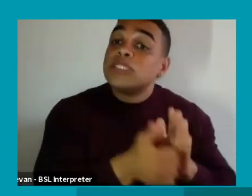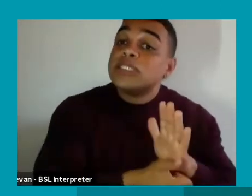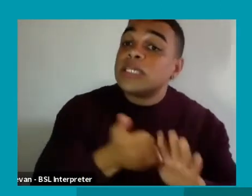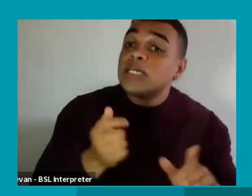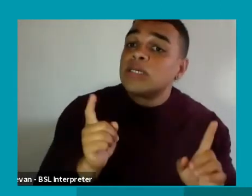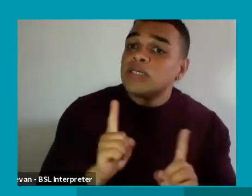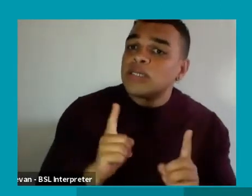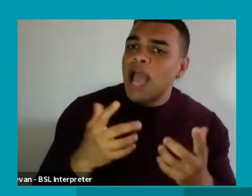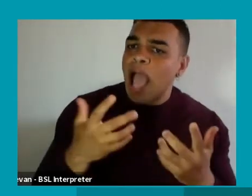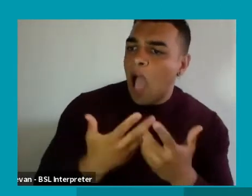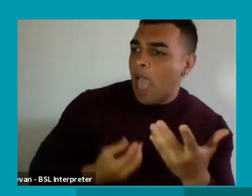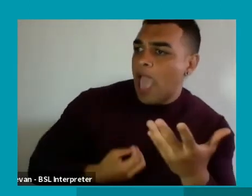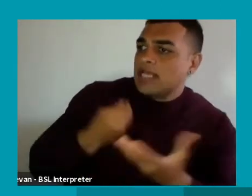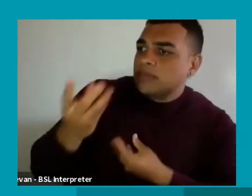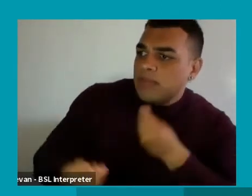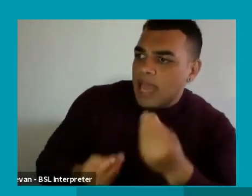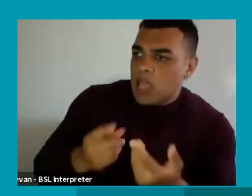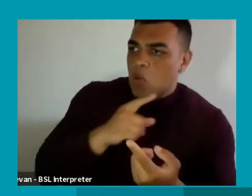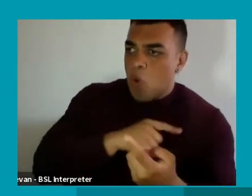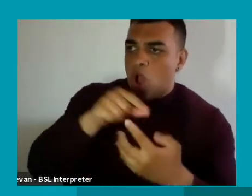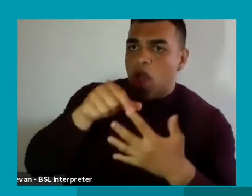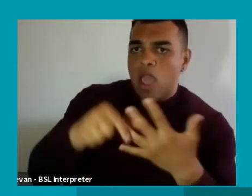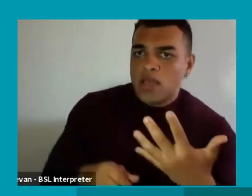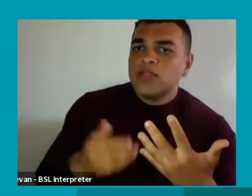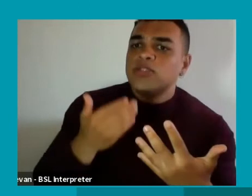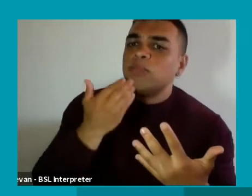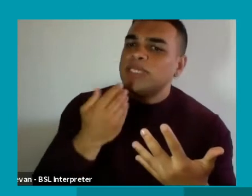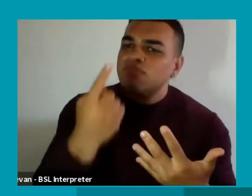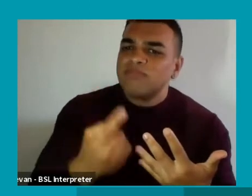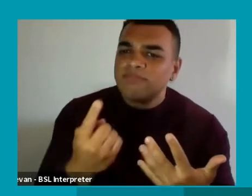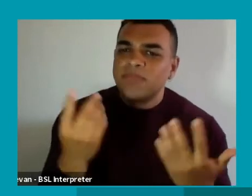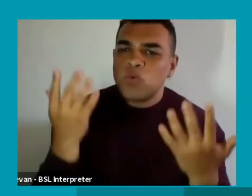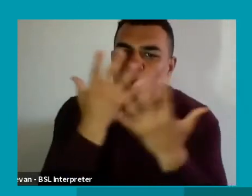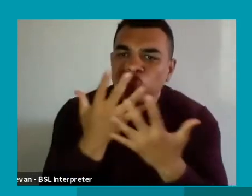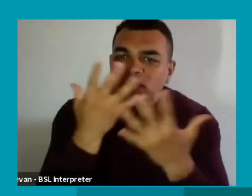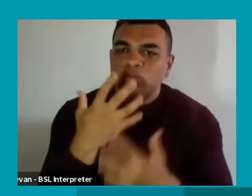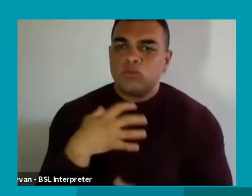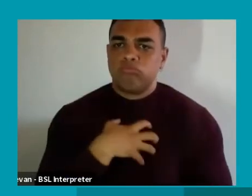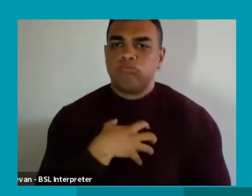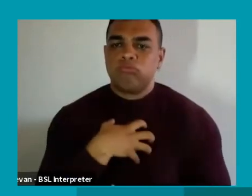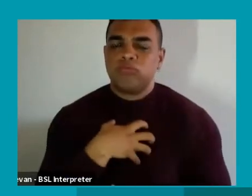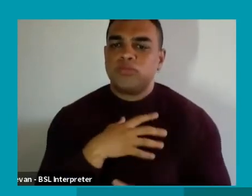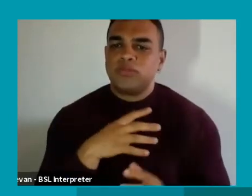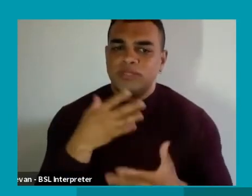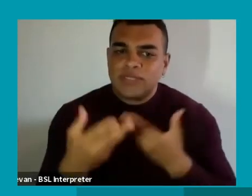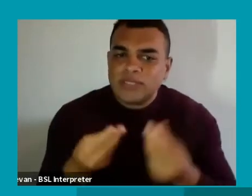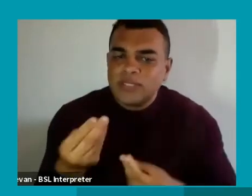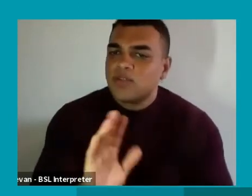So please don't be afraid to address them. I think Tammy, remember you mentioned earlier that this was a biggie for you. How did…